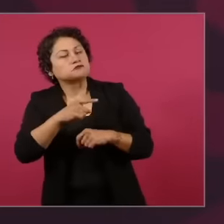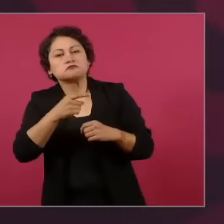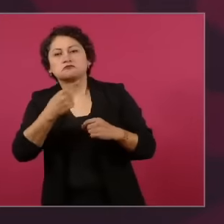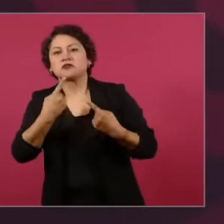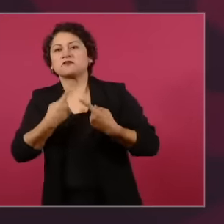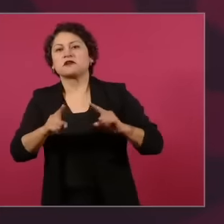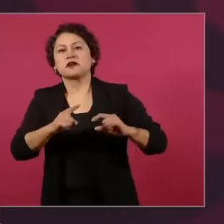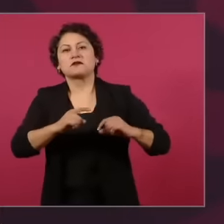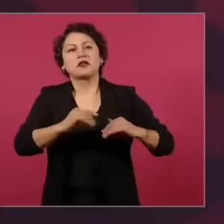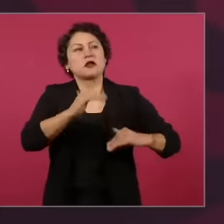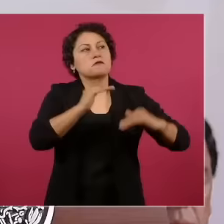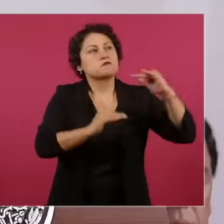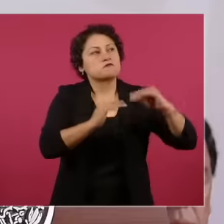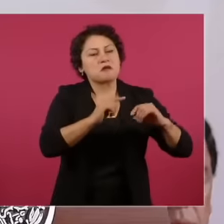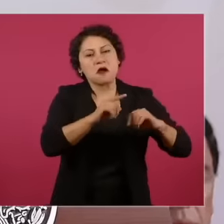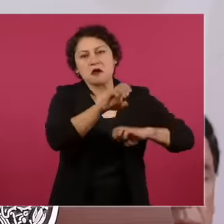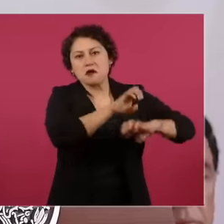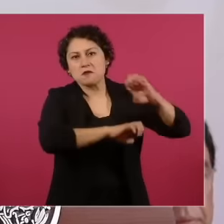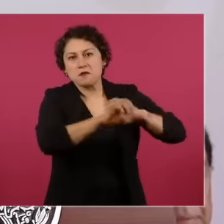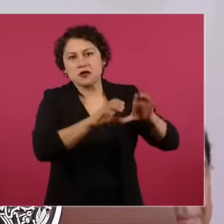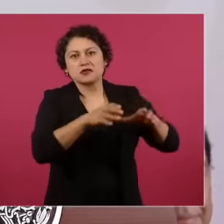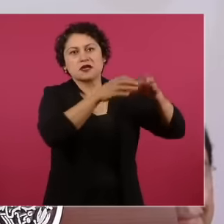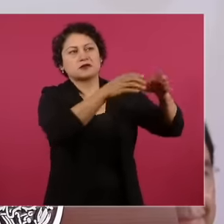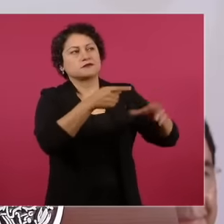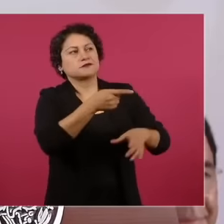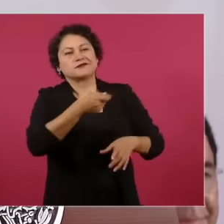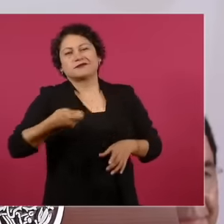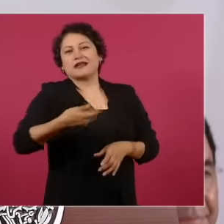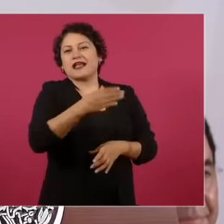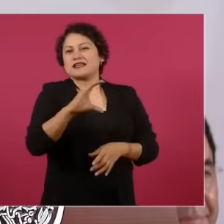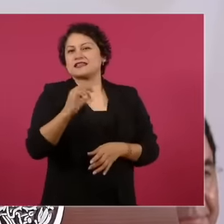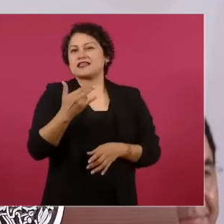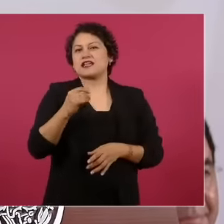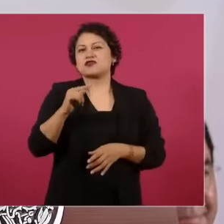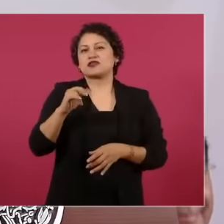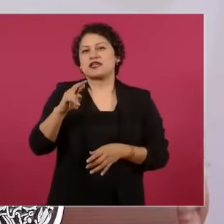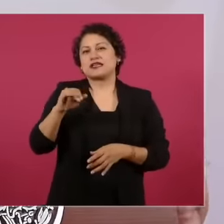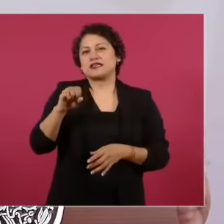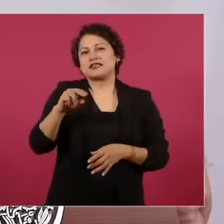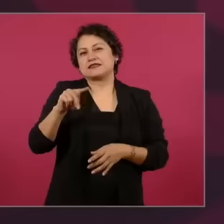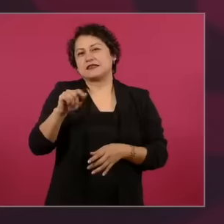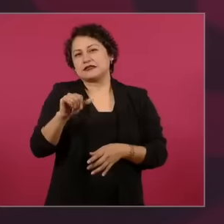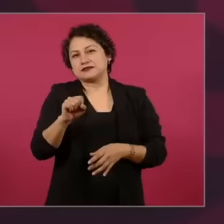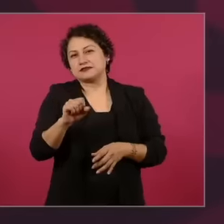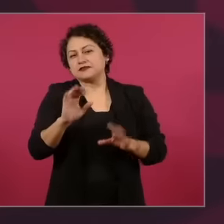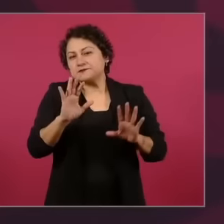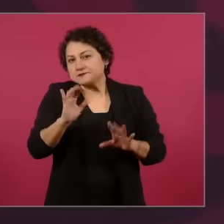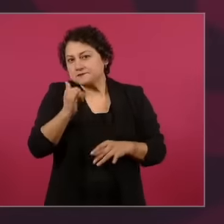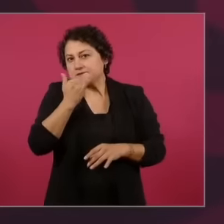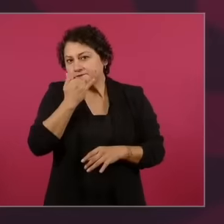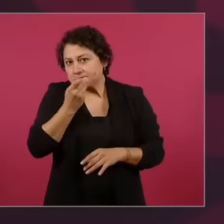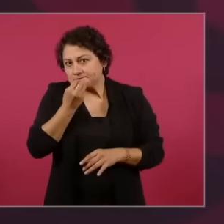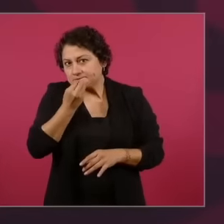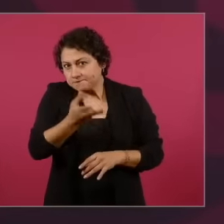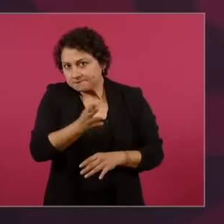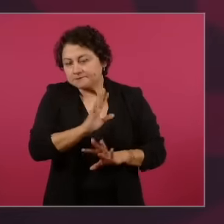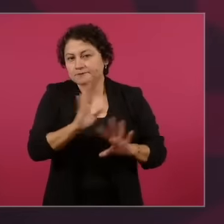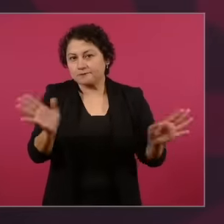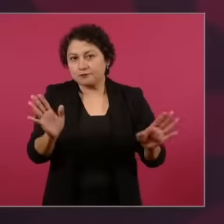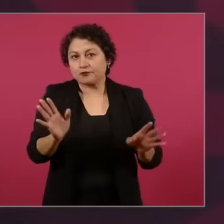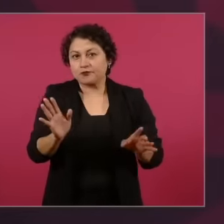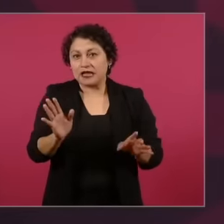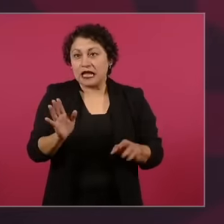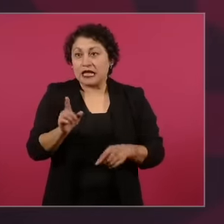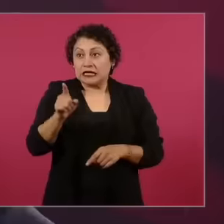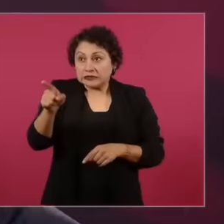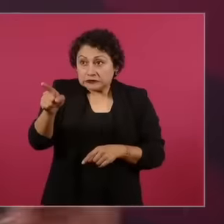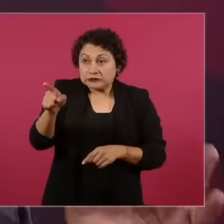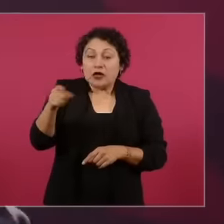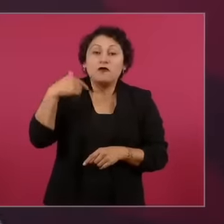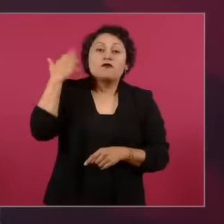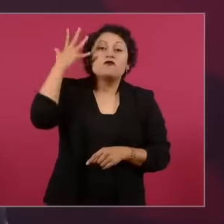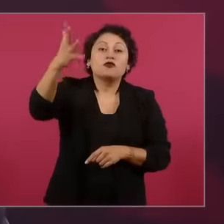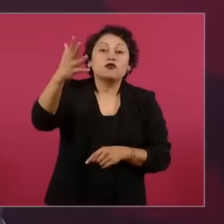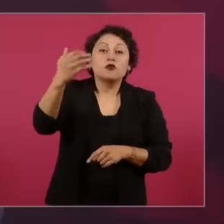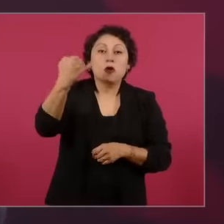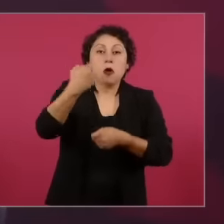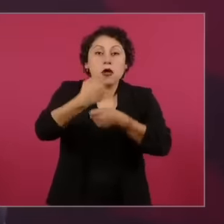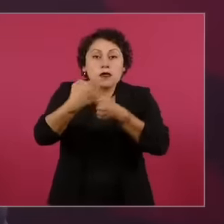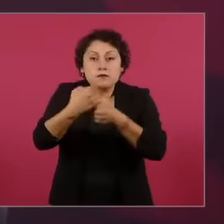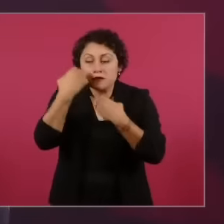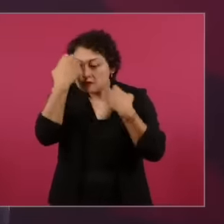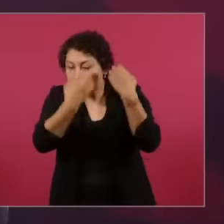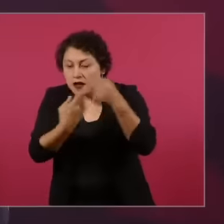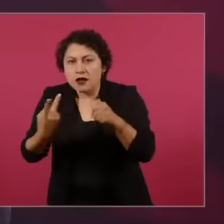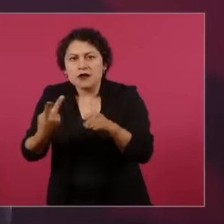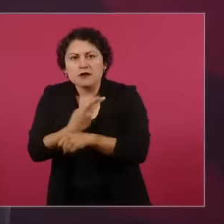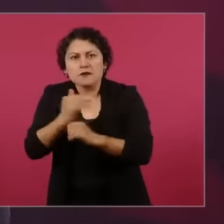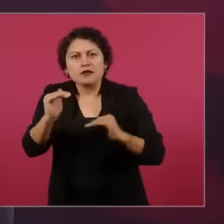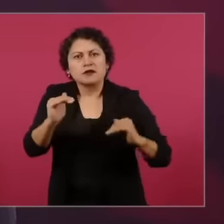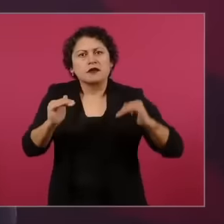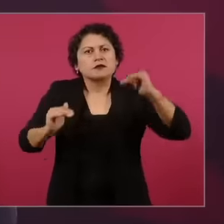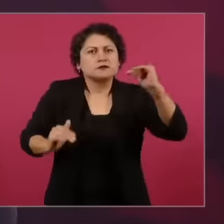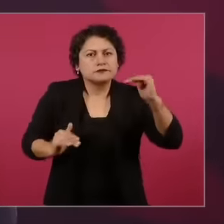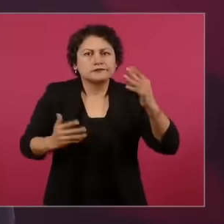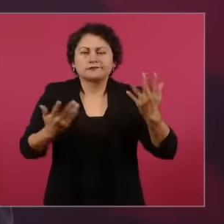way that thanks to that people, not many of us can get around our